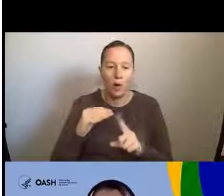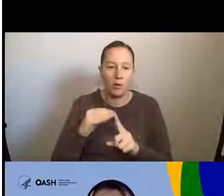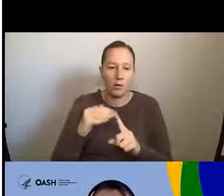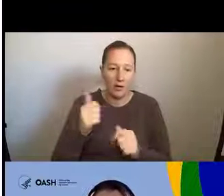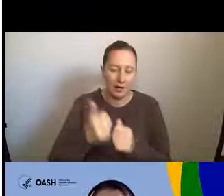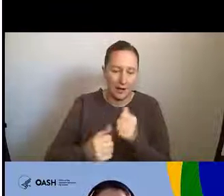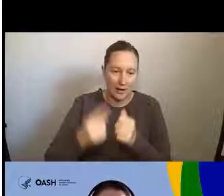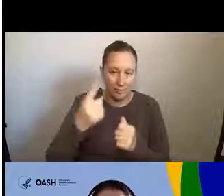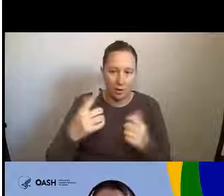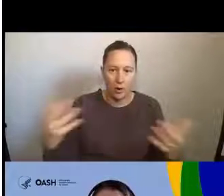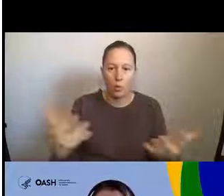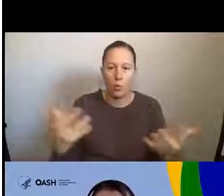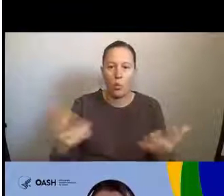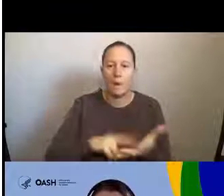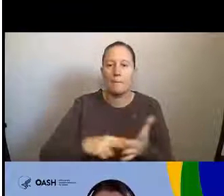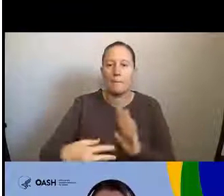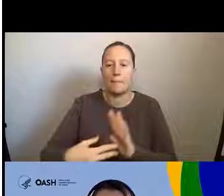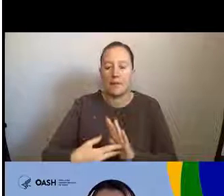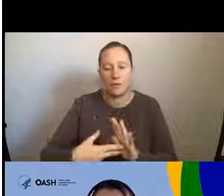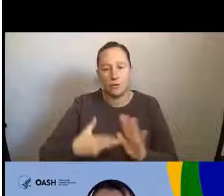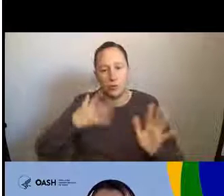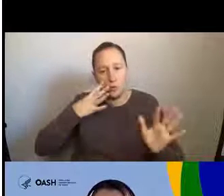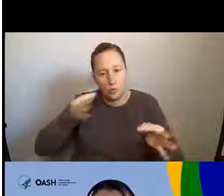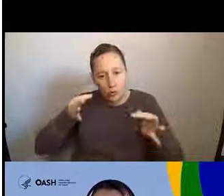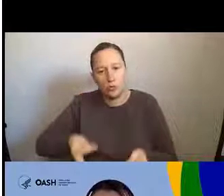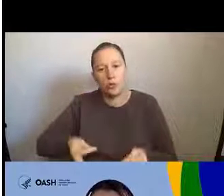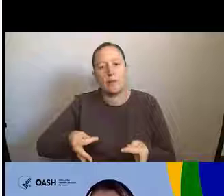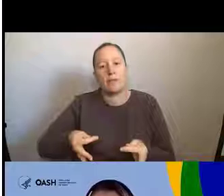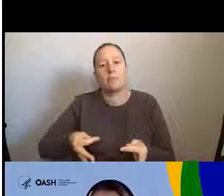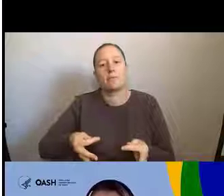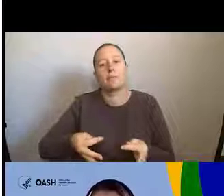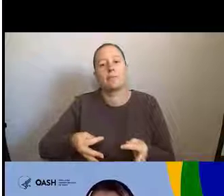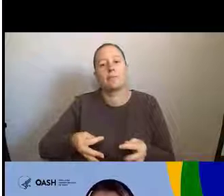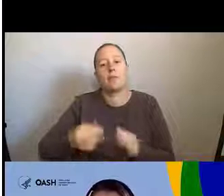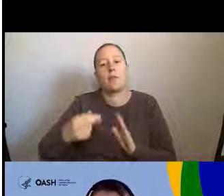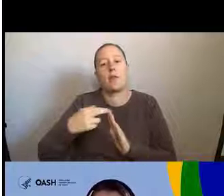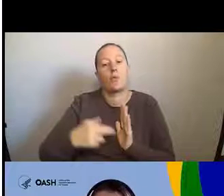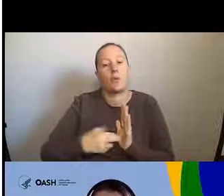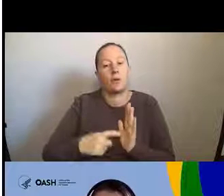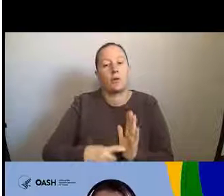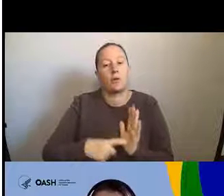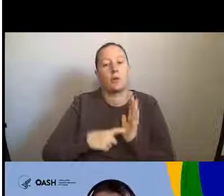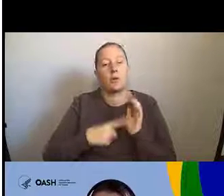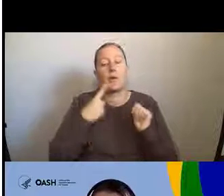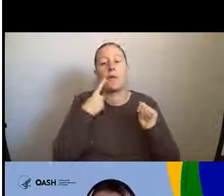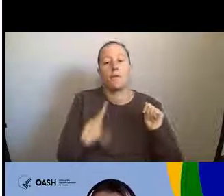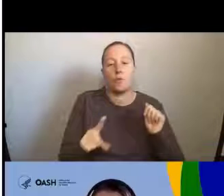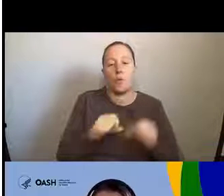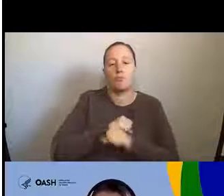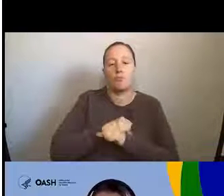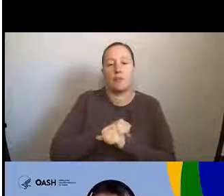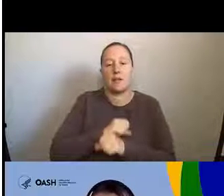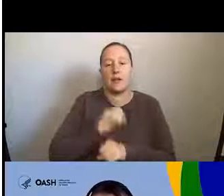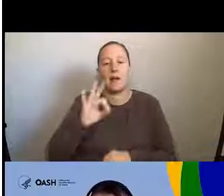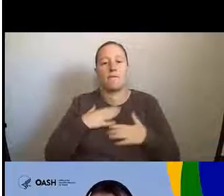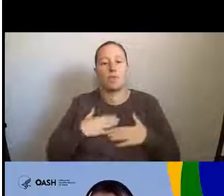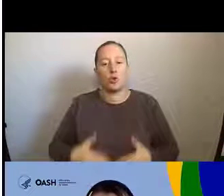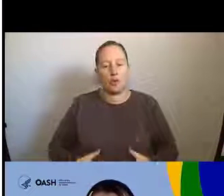or to make the determination that the regulatory requirements for the protection of human subjects and research applied.